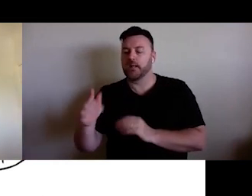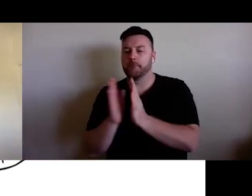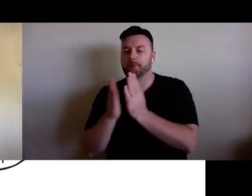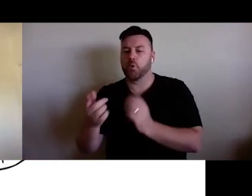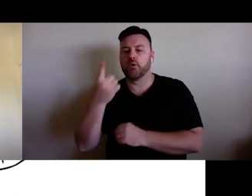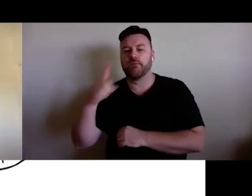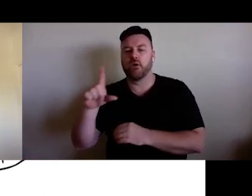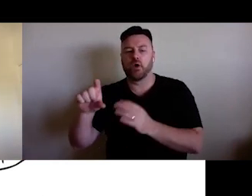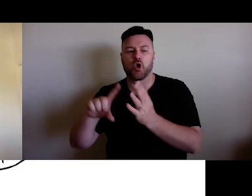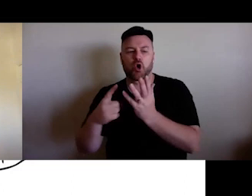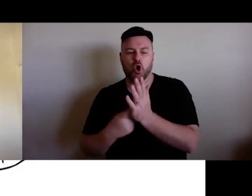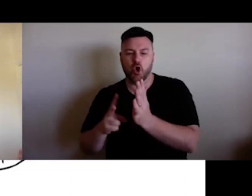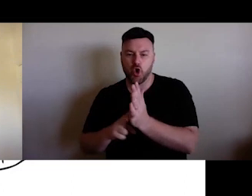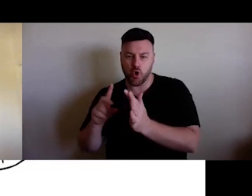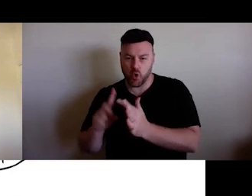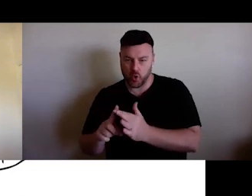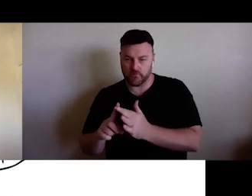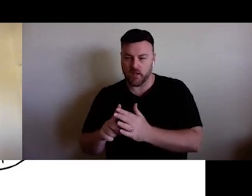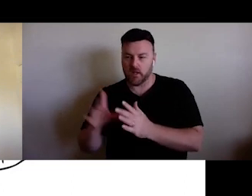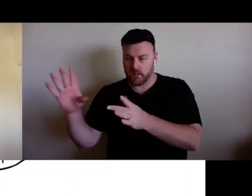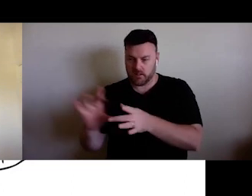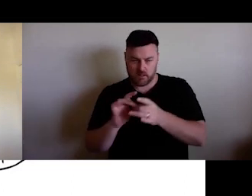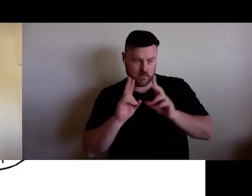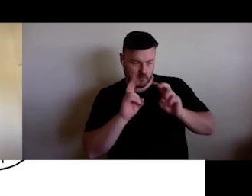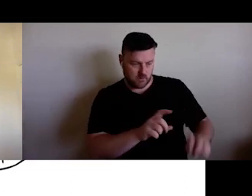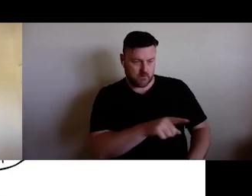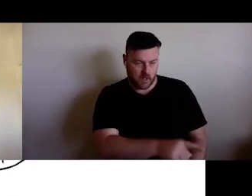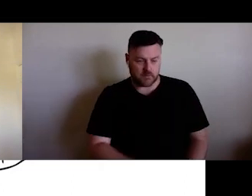lowest tier you could buy was a digital copy of the game. That was